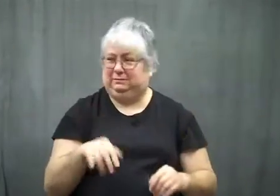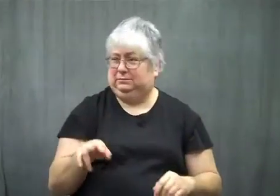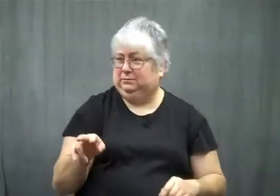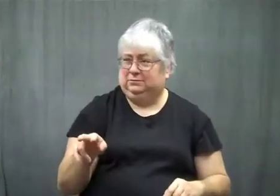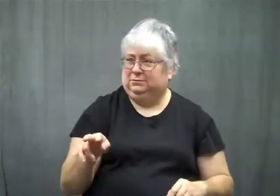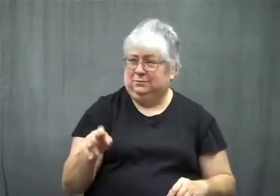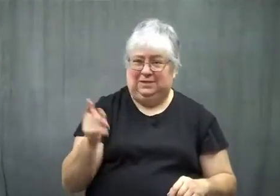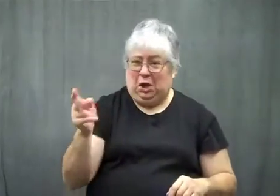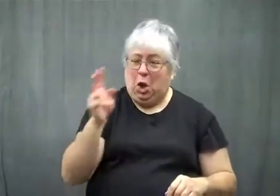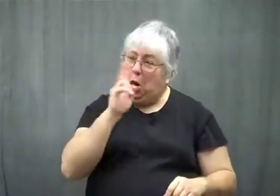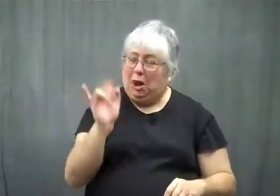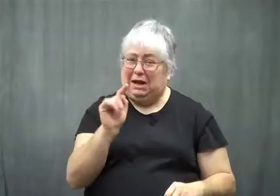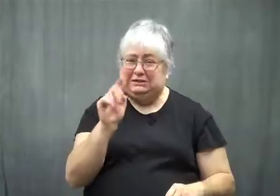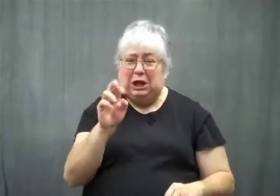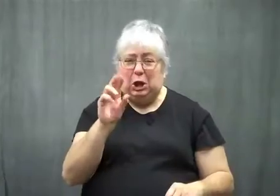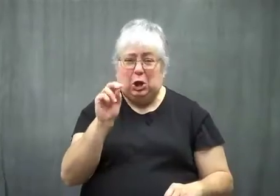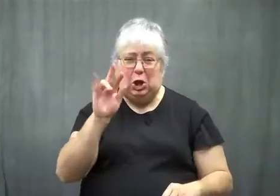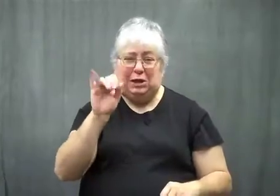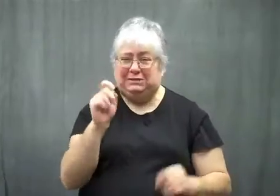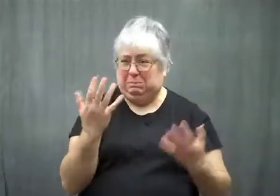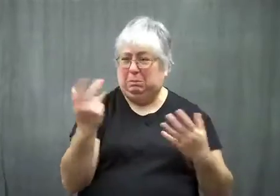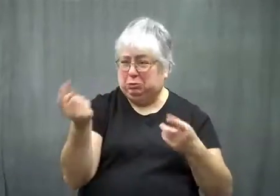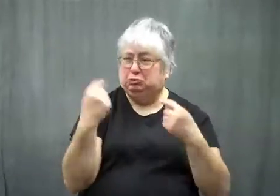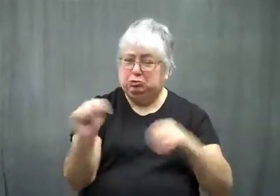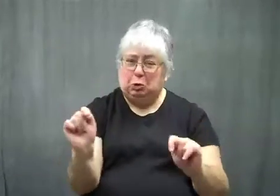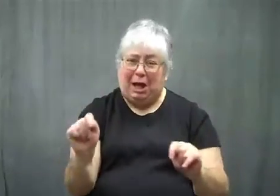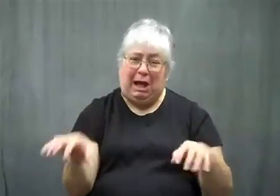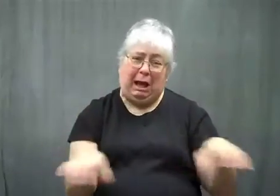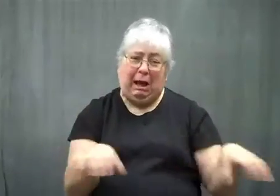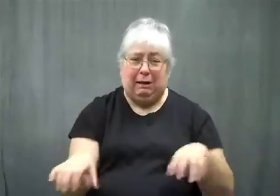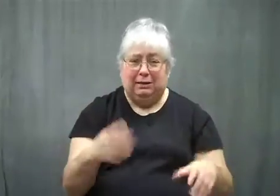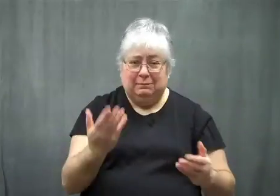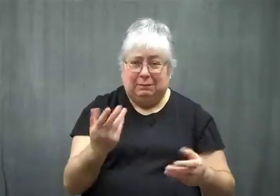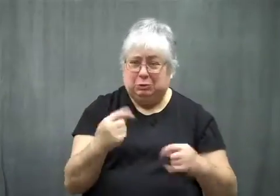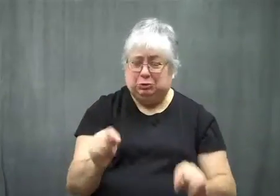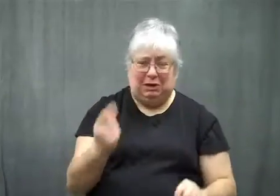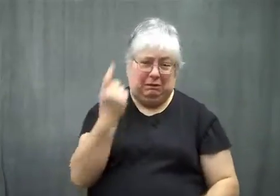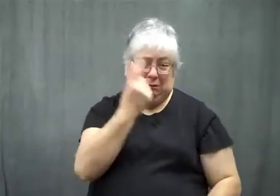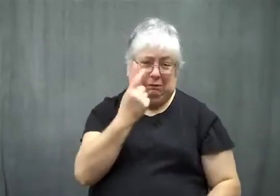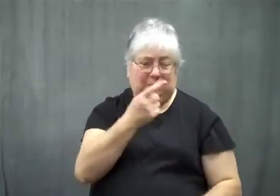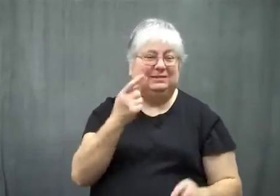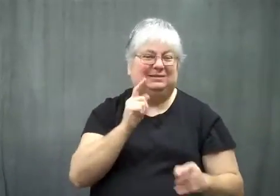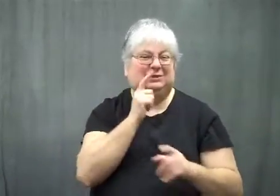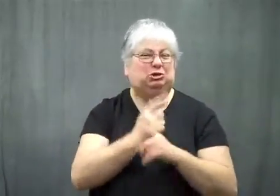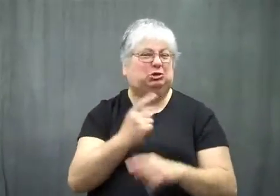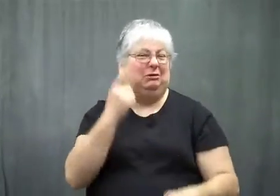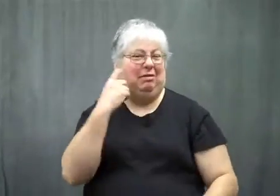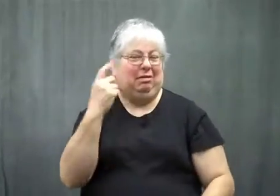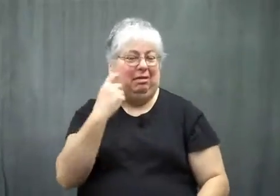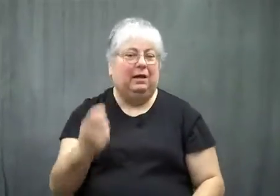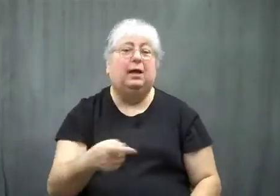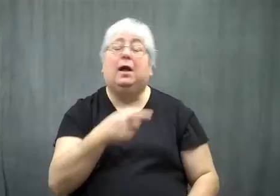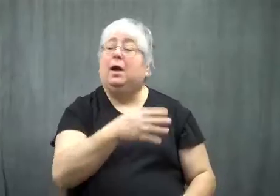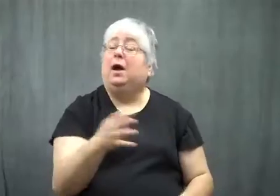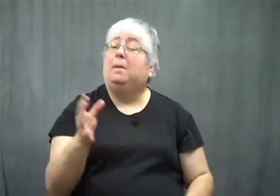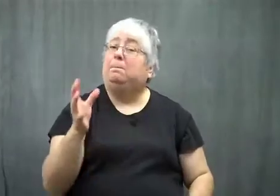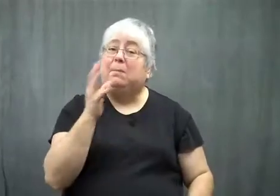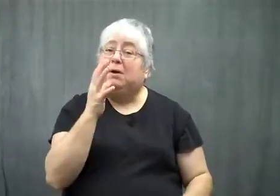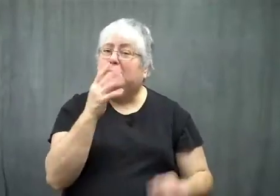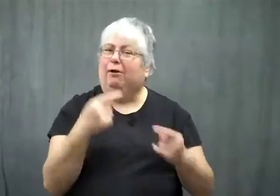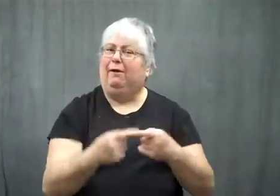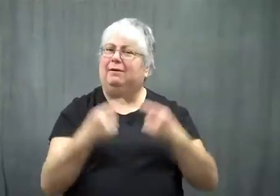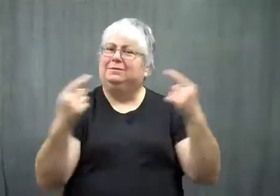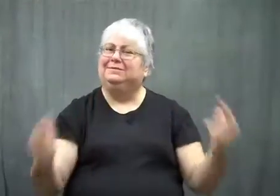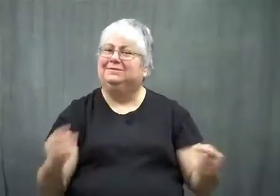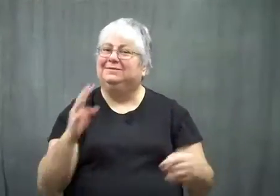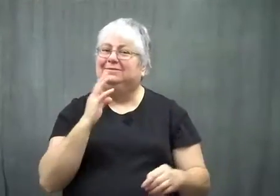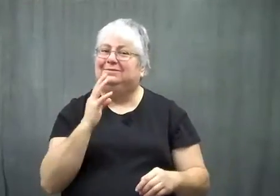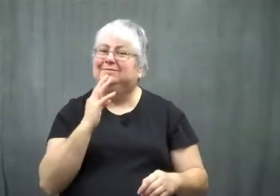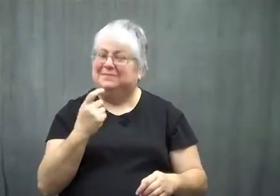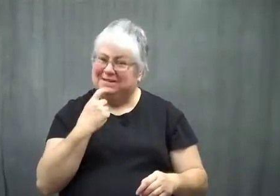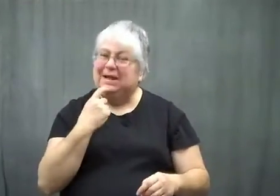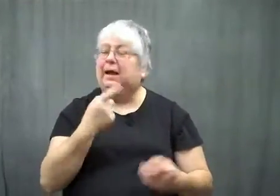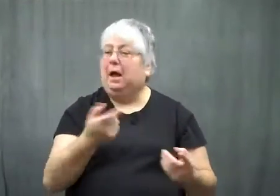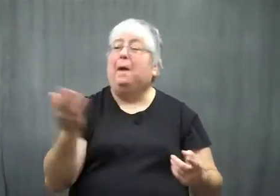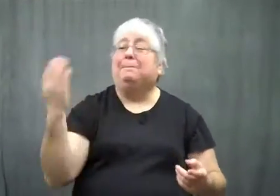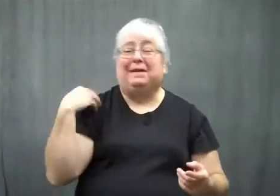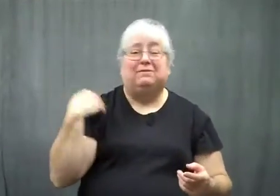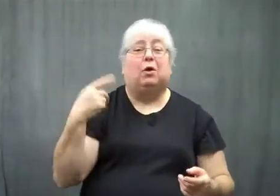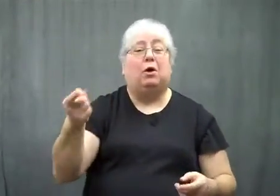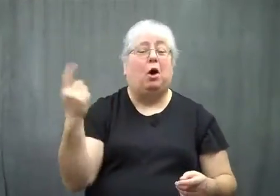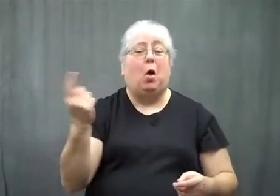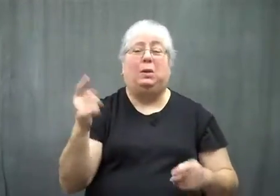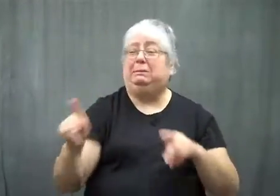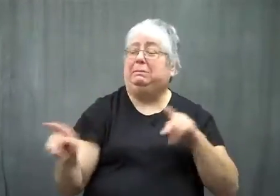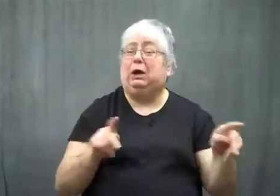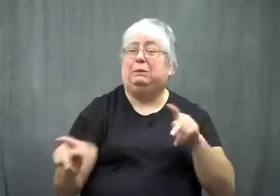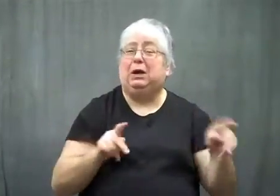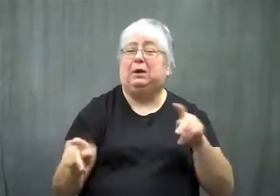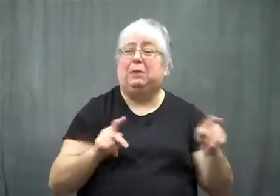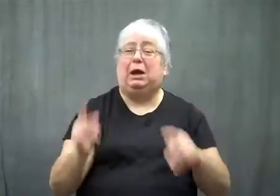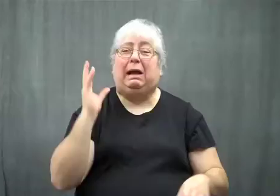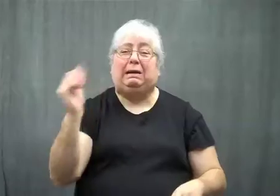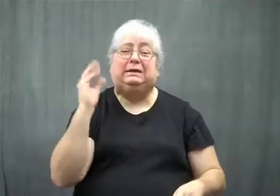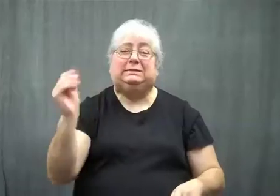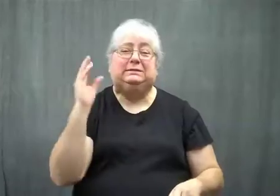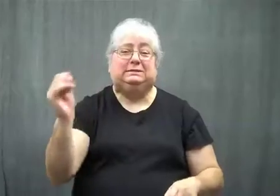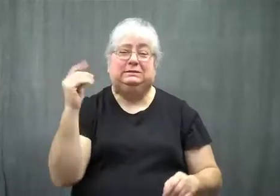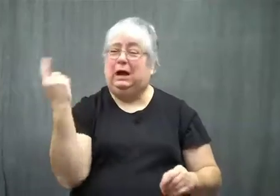She said he looked like a terrorist, and thought he might be trying to play the part.